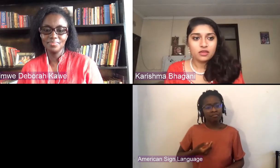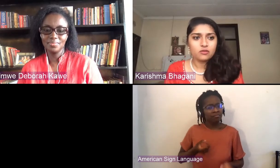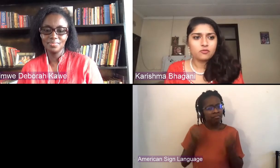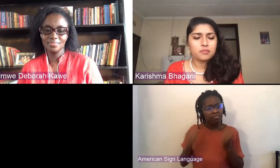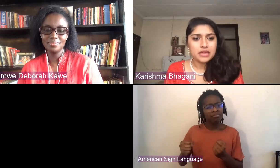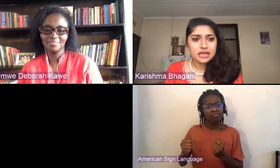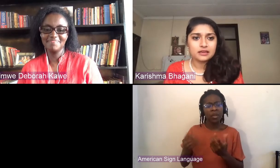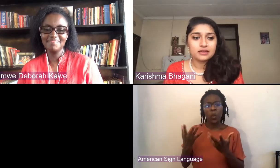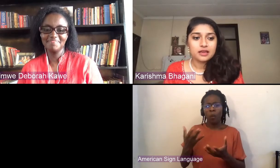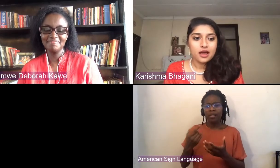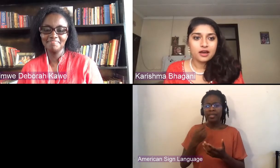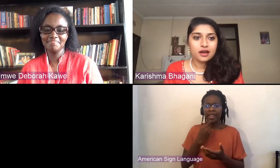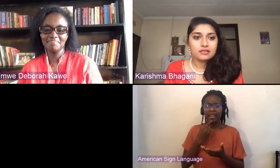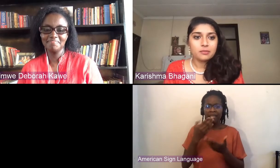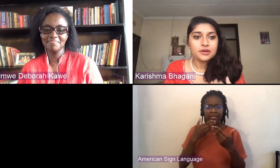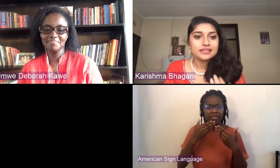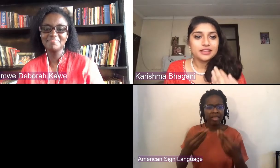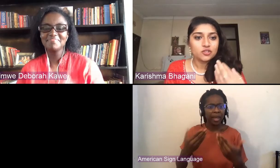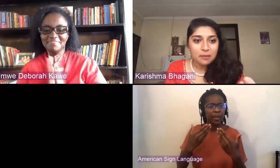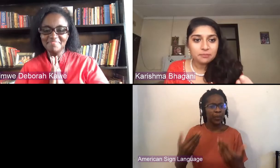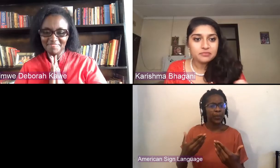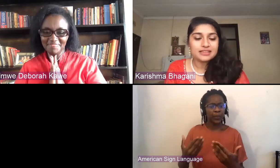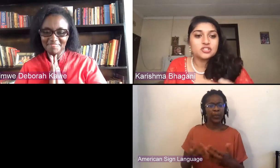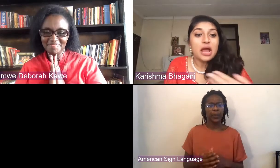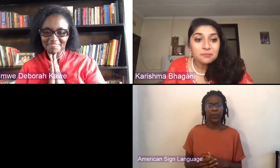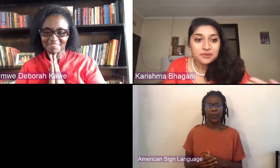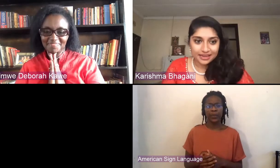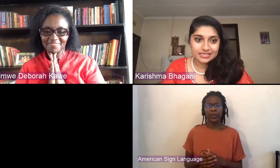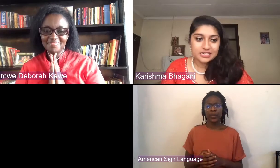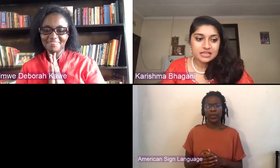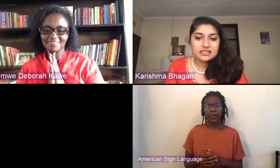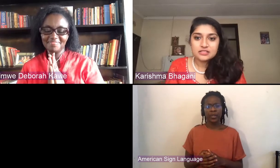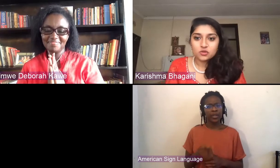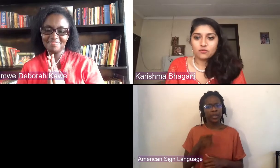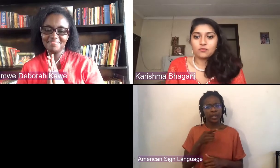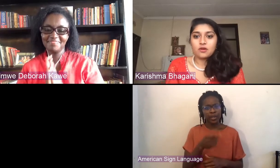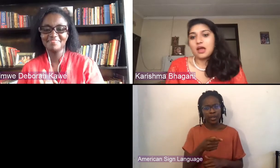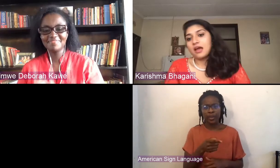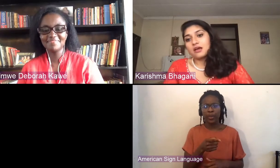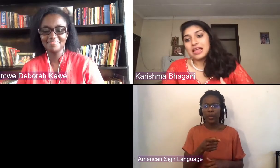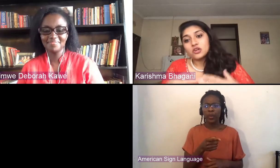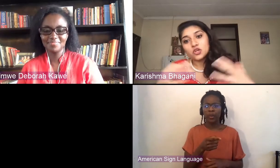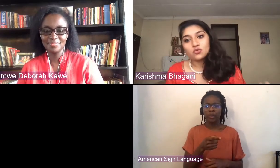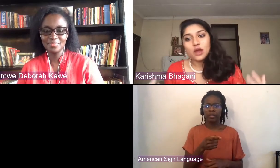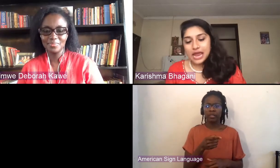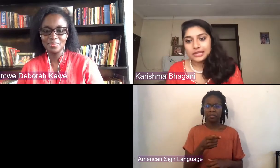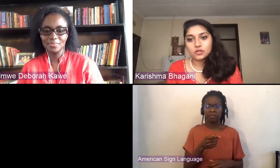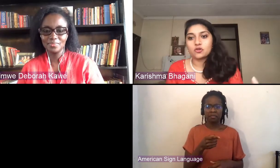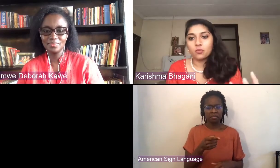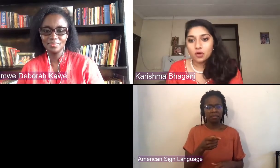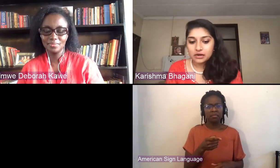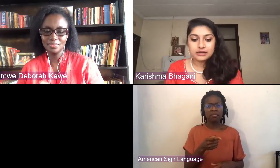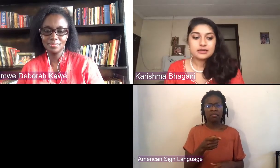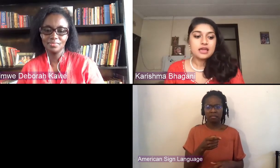thank you for being the person that has championed this sort of new age of work.